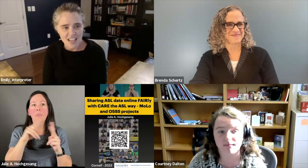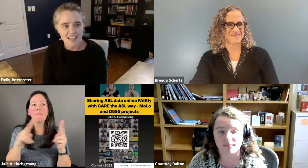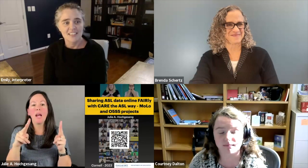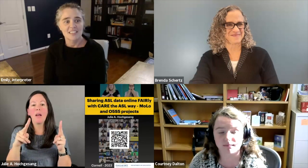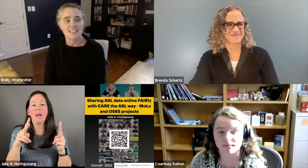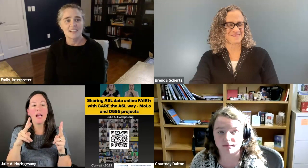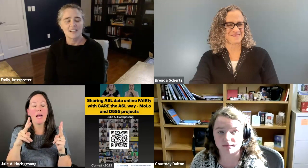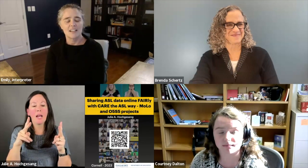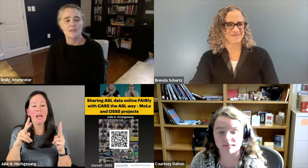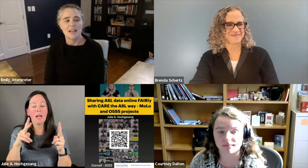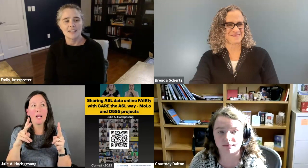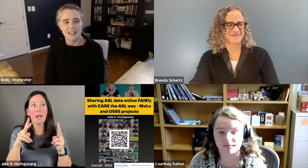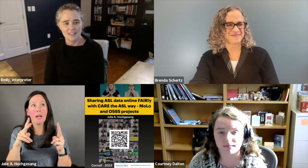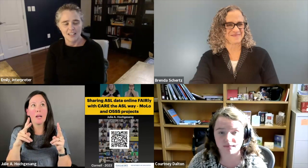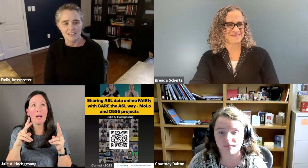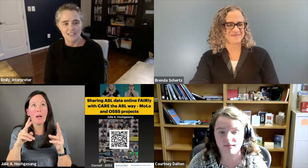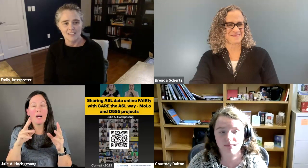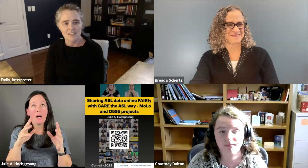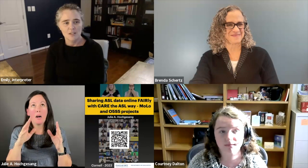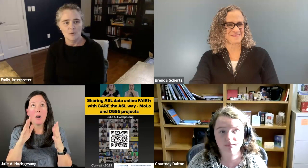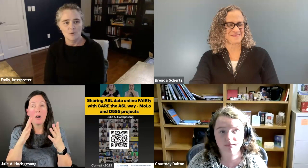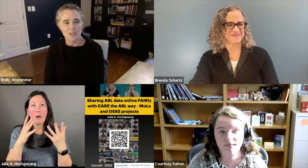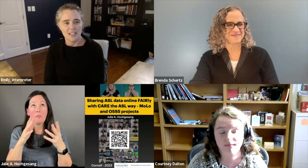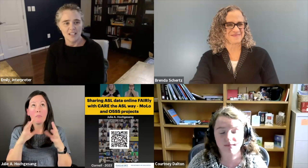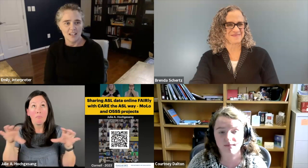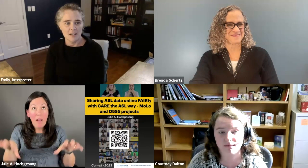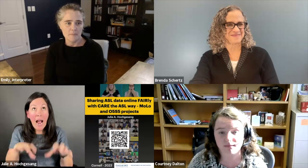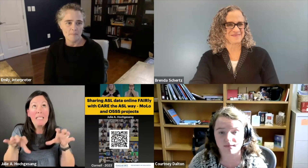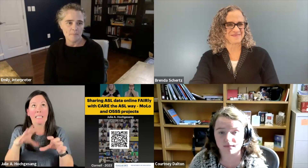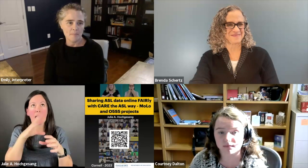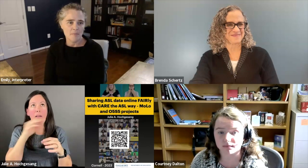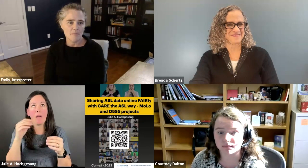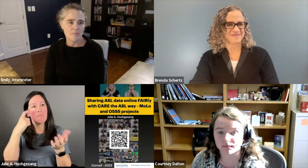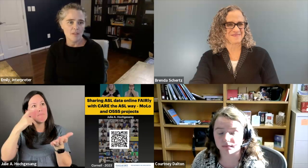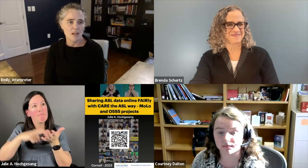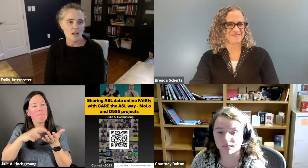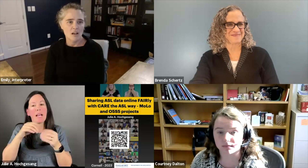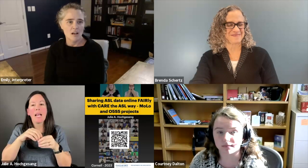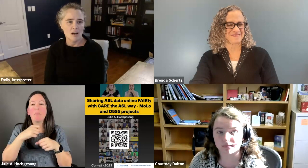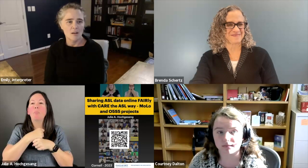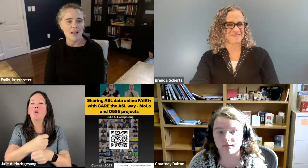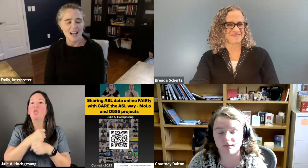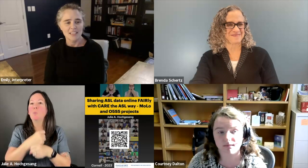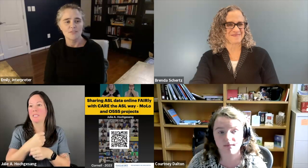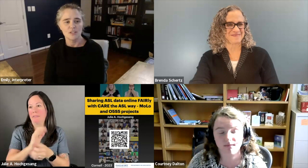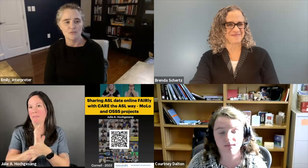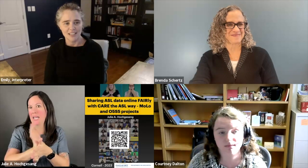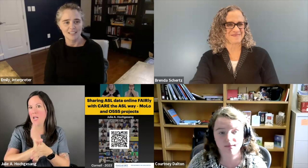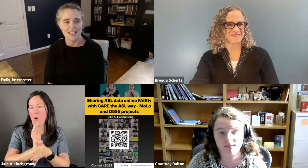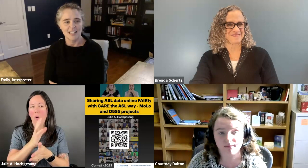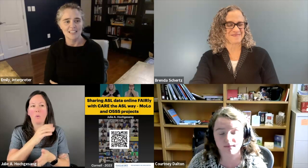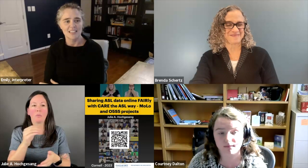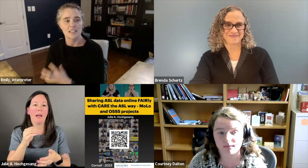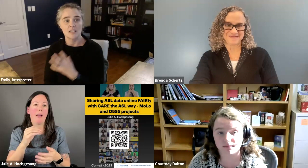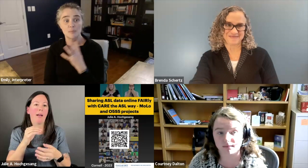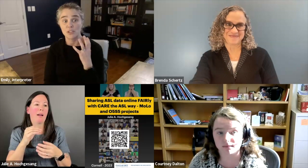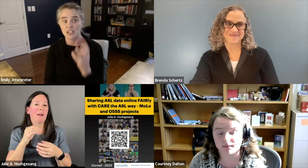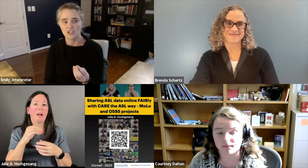that at Gallaudet we actively recognize the production